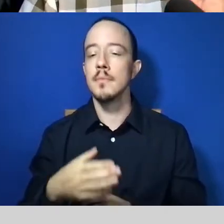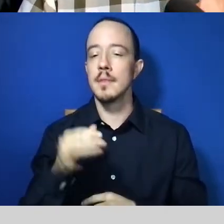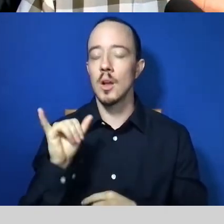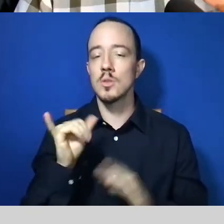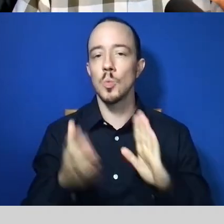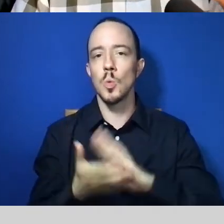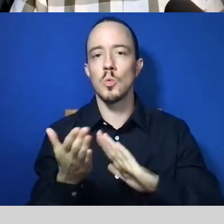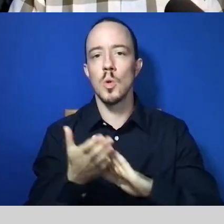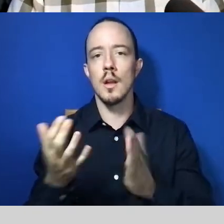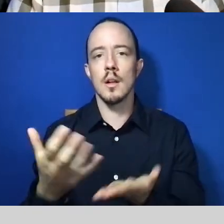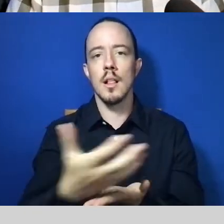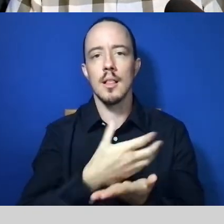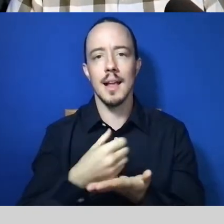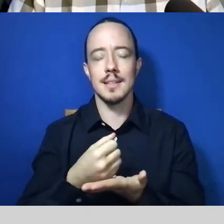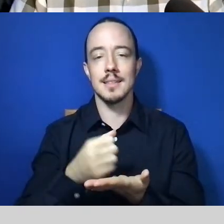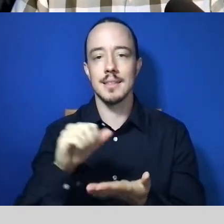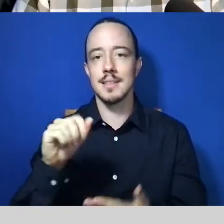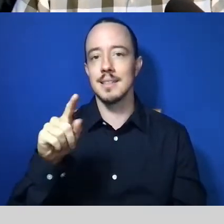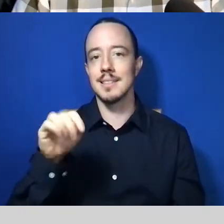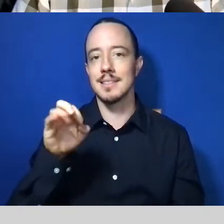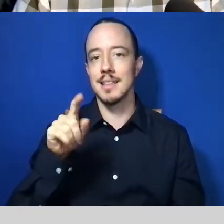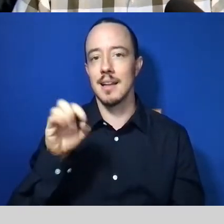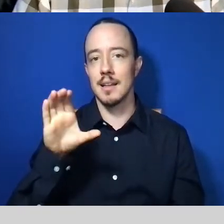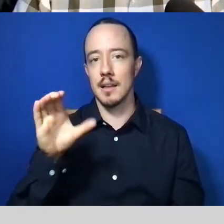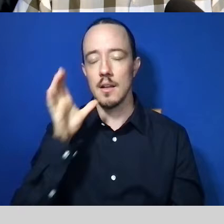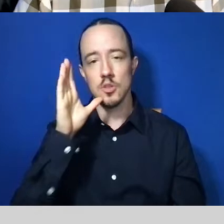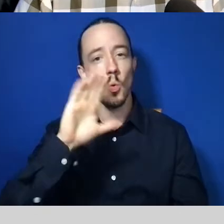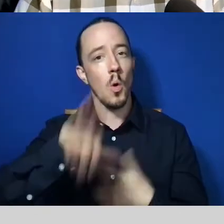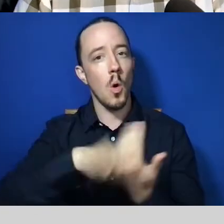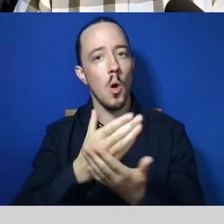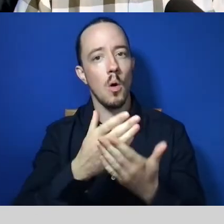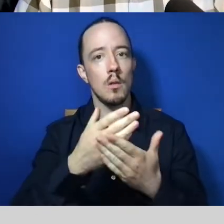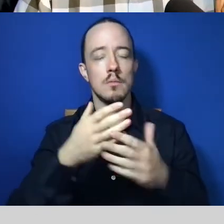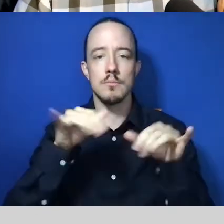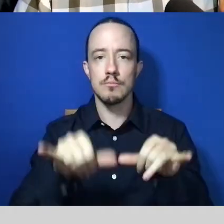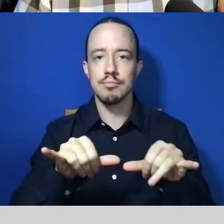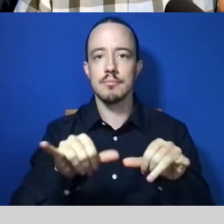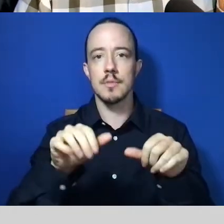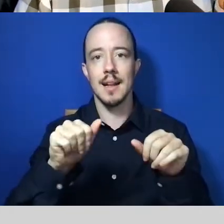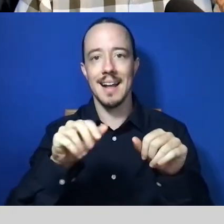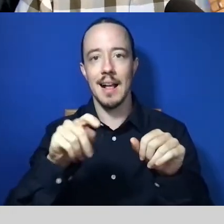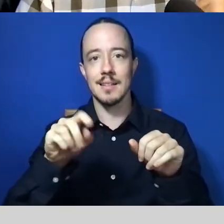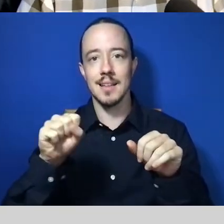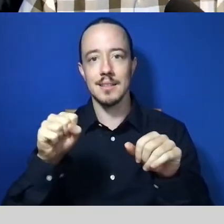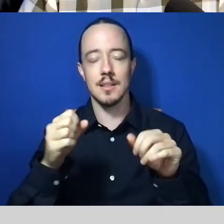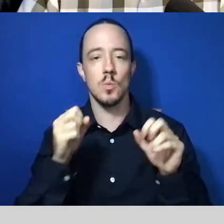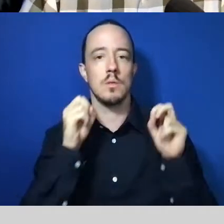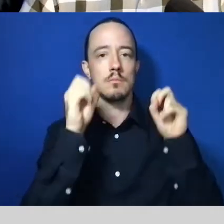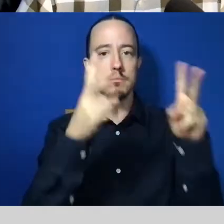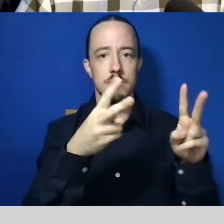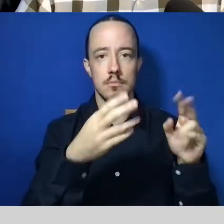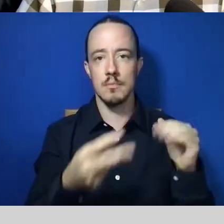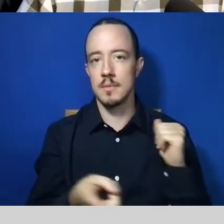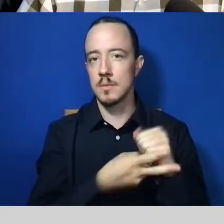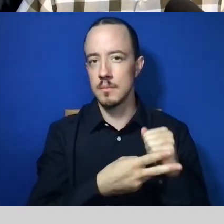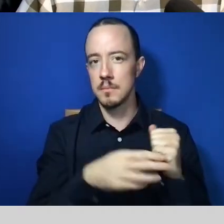to put our static assets into media storage. And also on the side, it will run and build our web pack